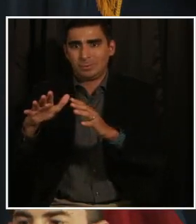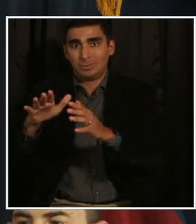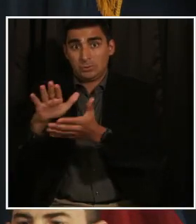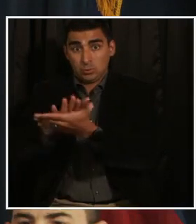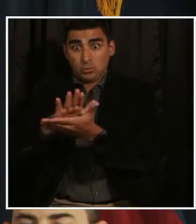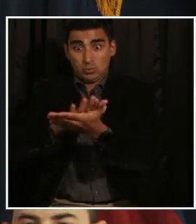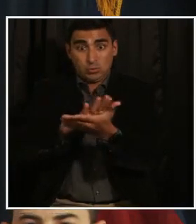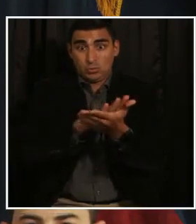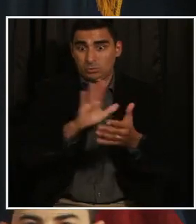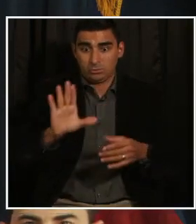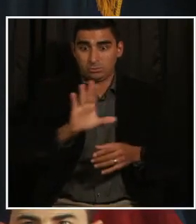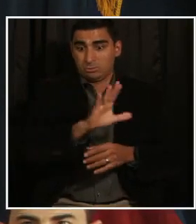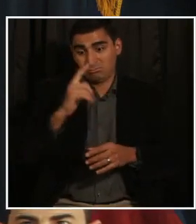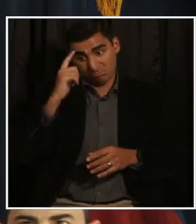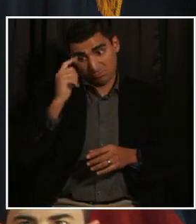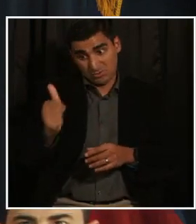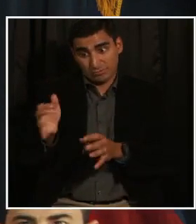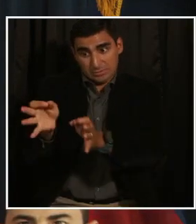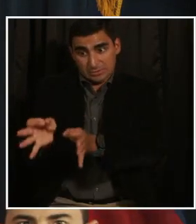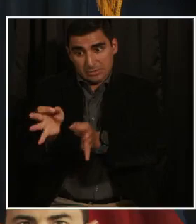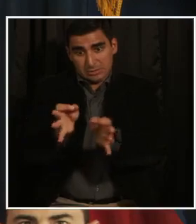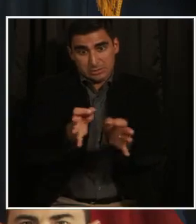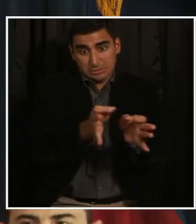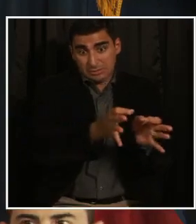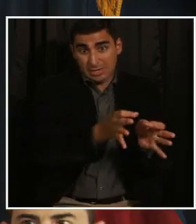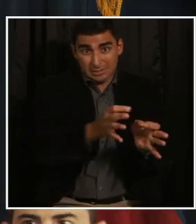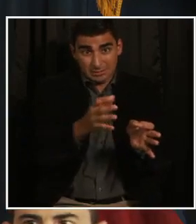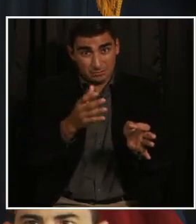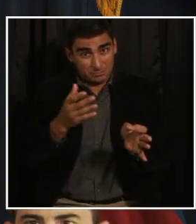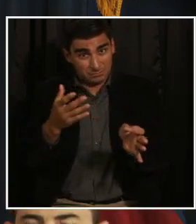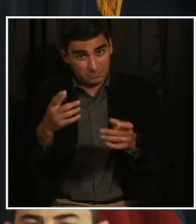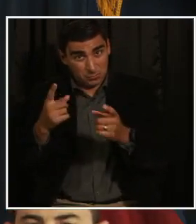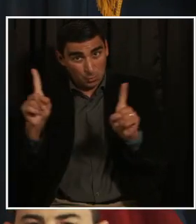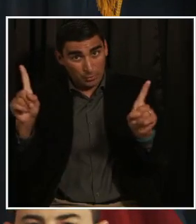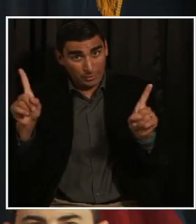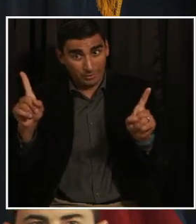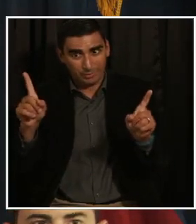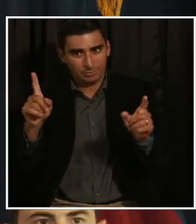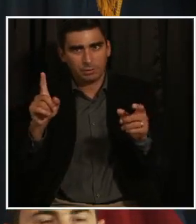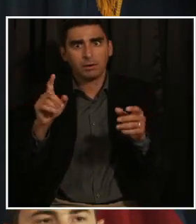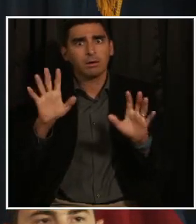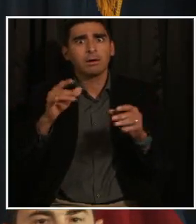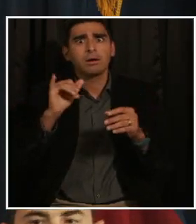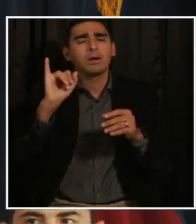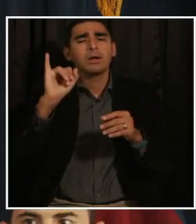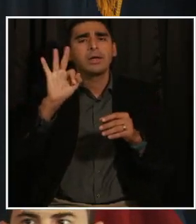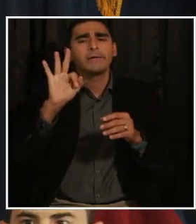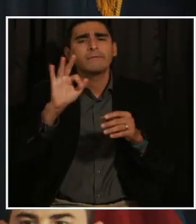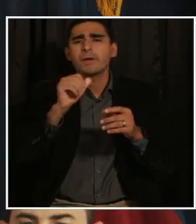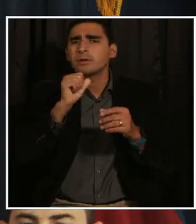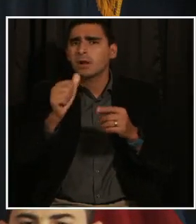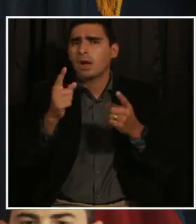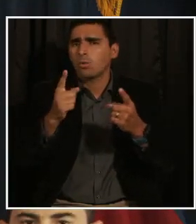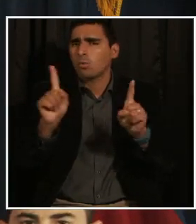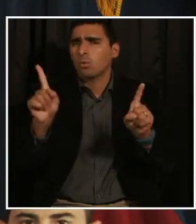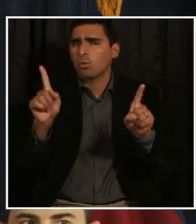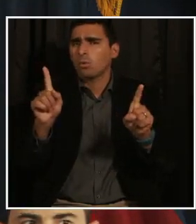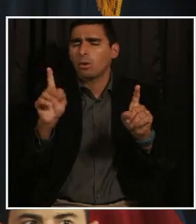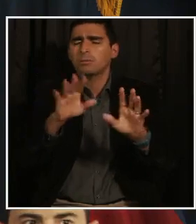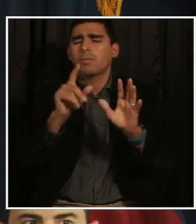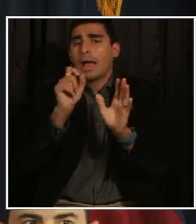what's what's good enough um is that working and if if it wasn't working yeah is it is it working